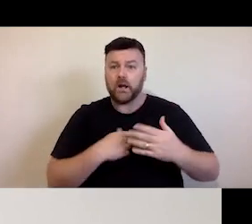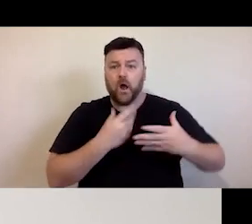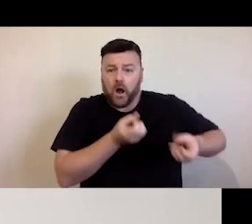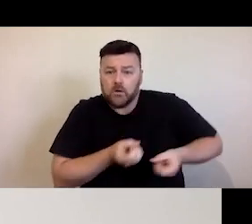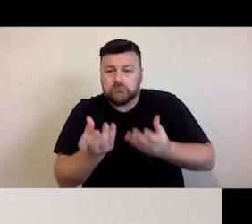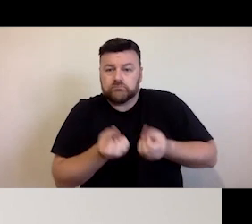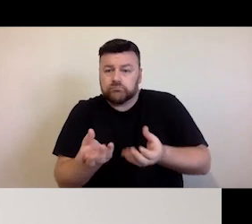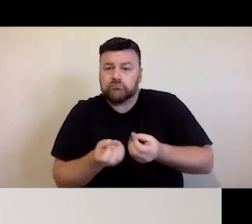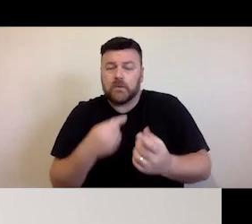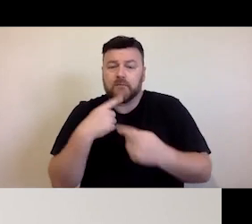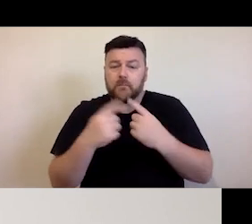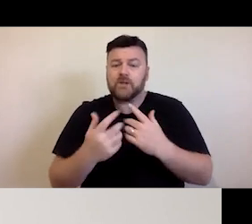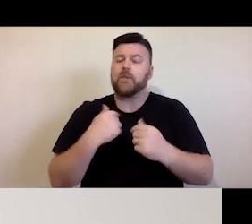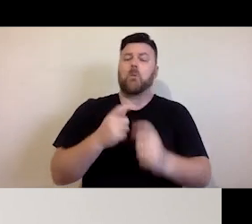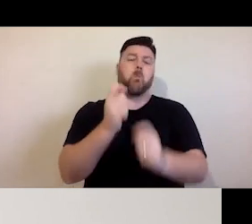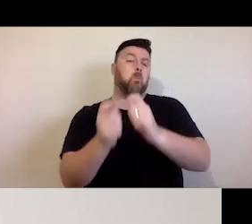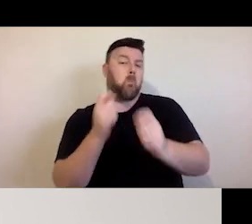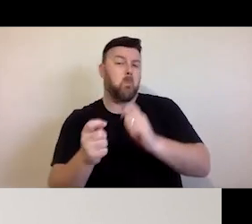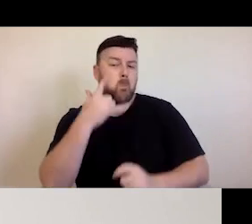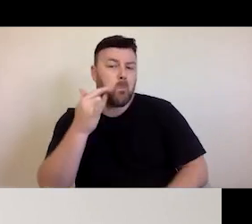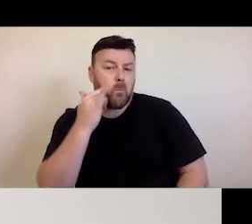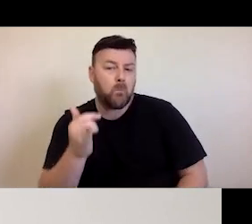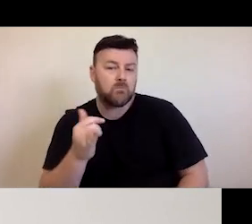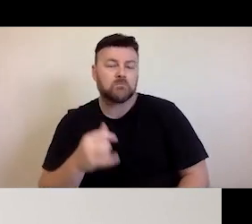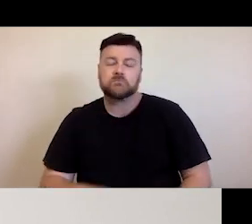It is about sense making, bringing understanding,